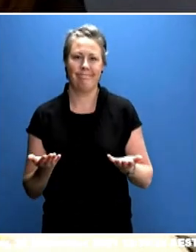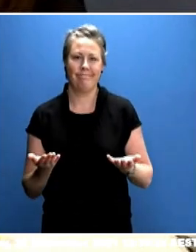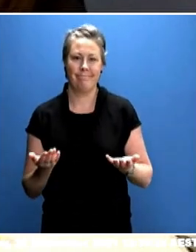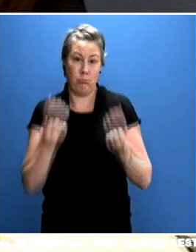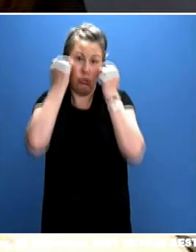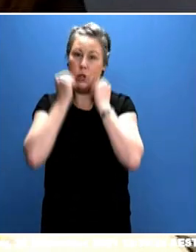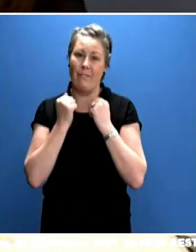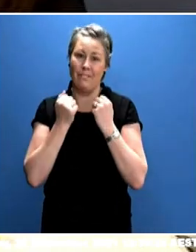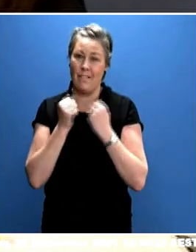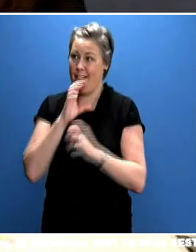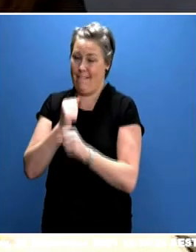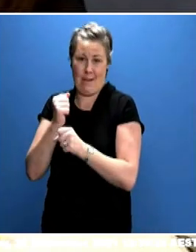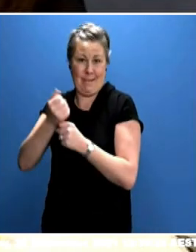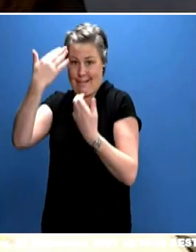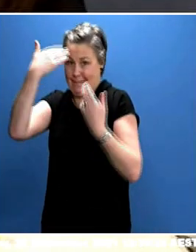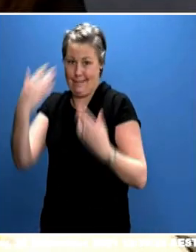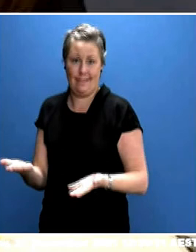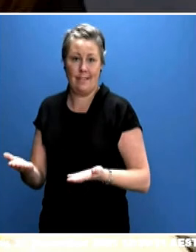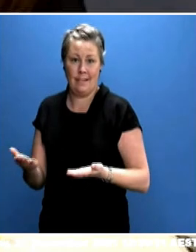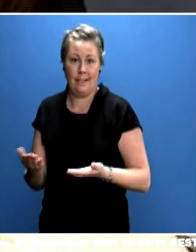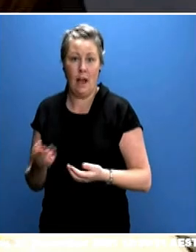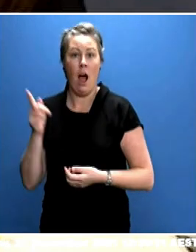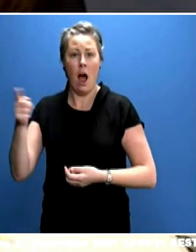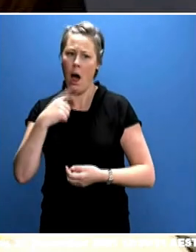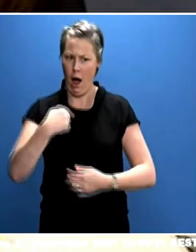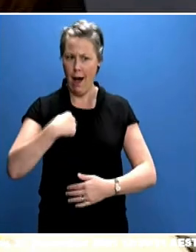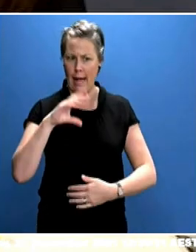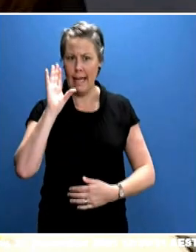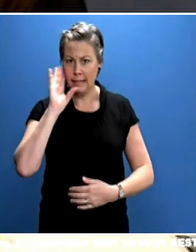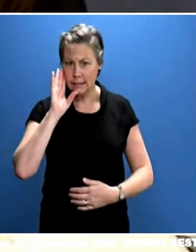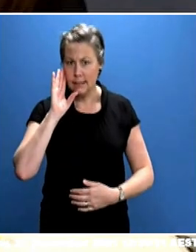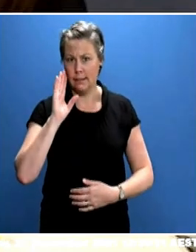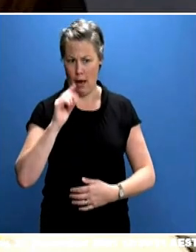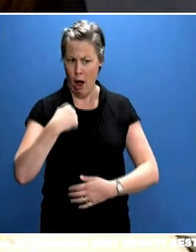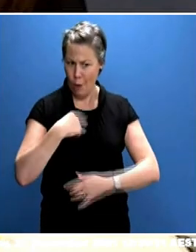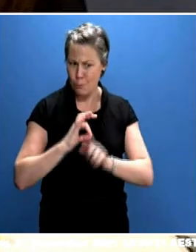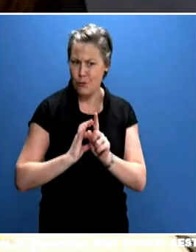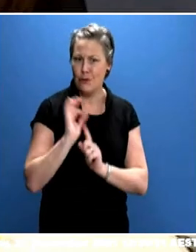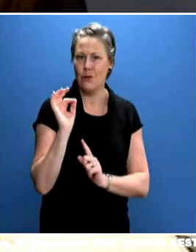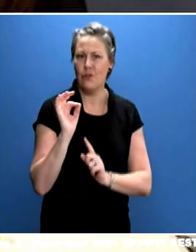And they can tell you all they want about listening and improving things,